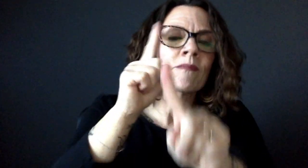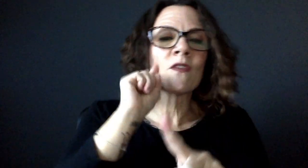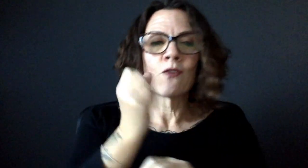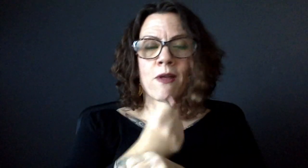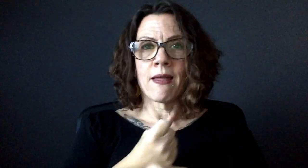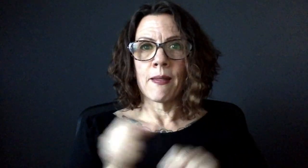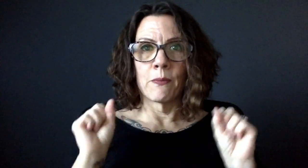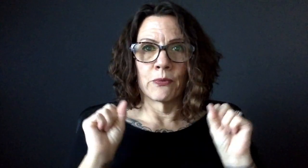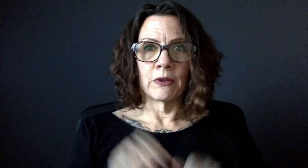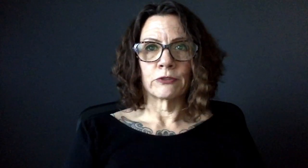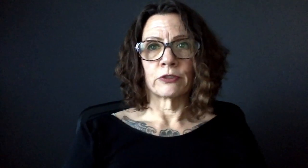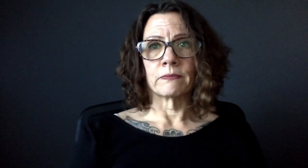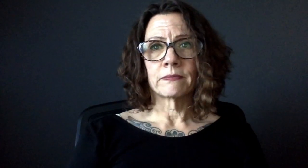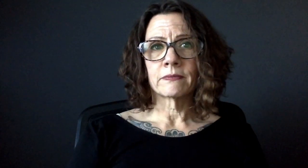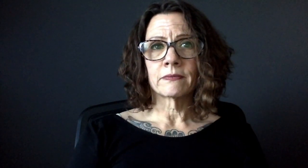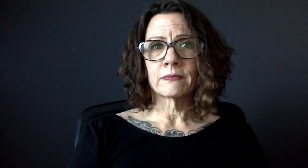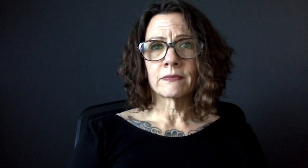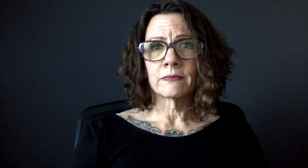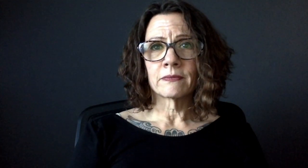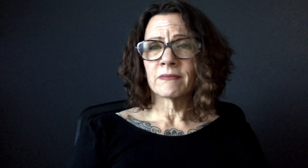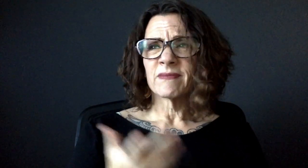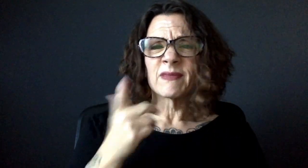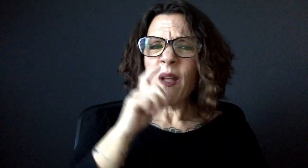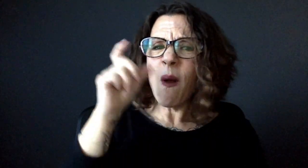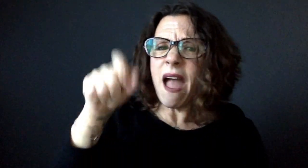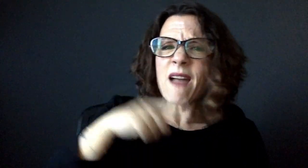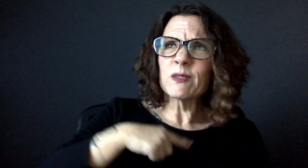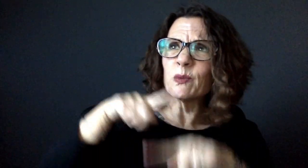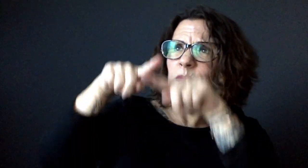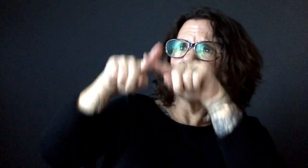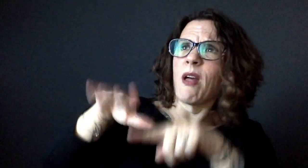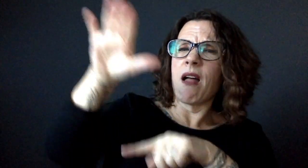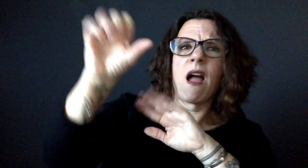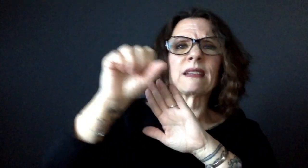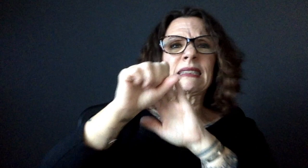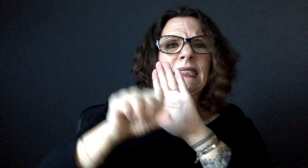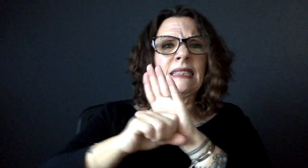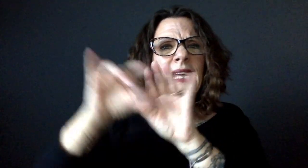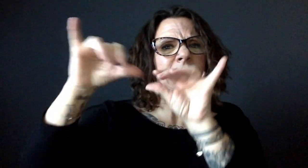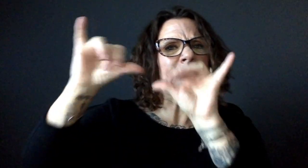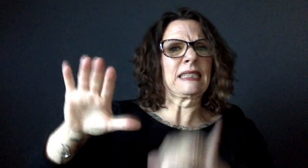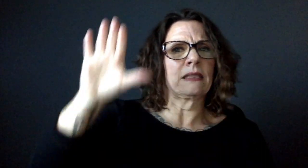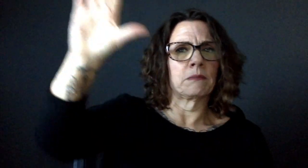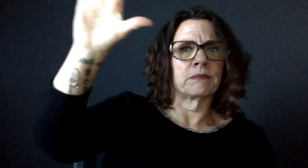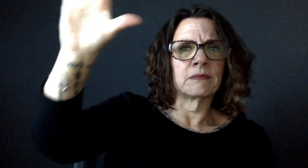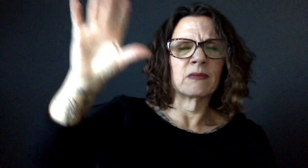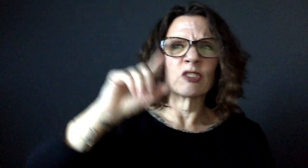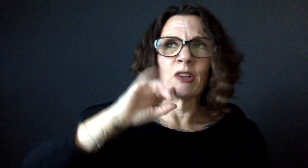toward liberation, without always reaching for state solutions